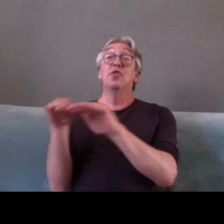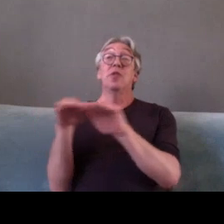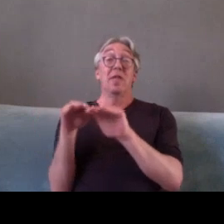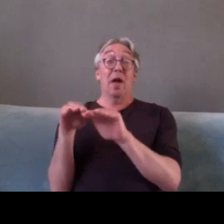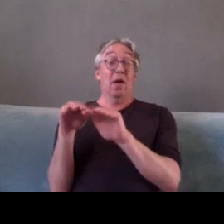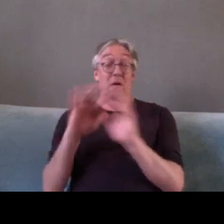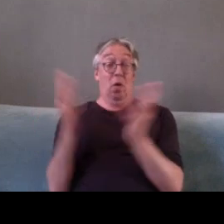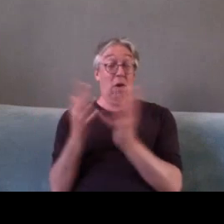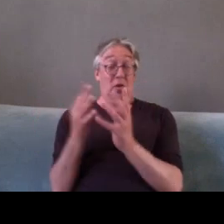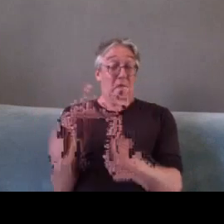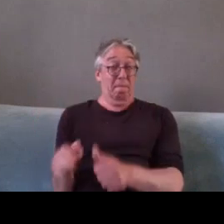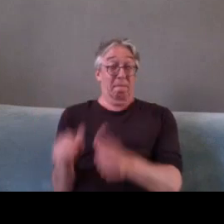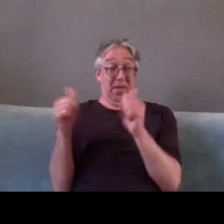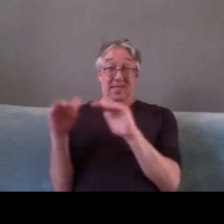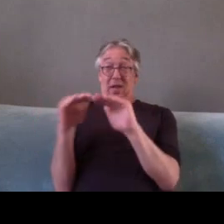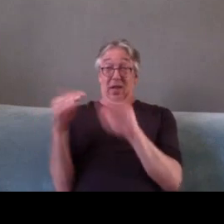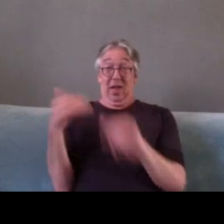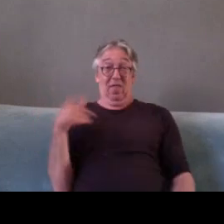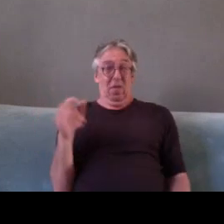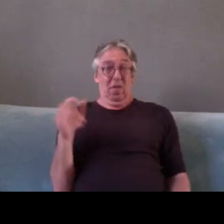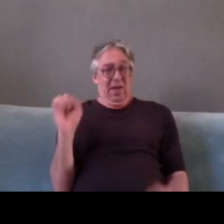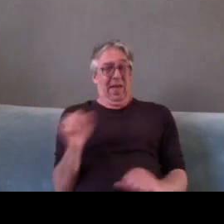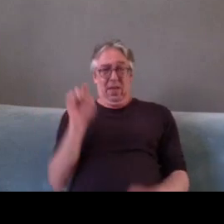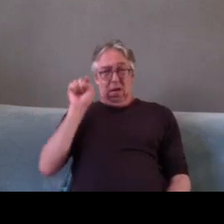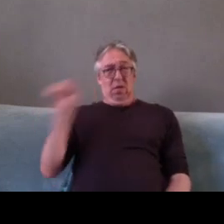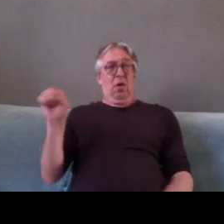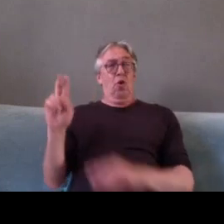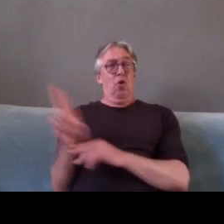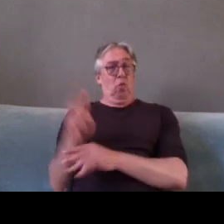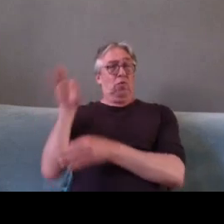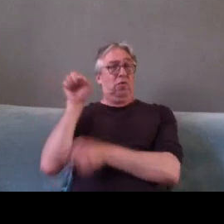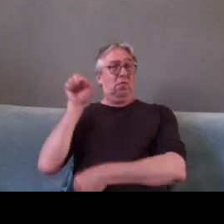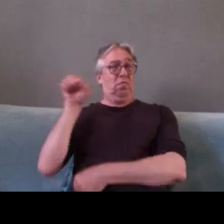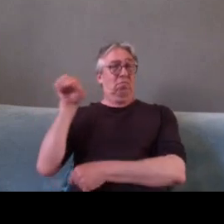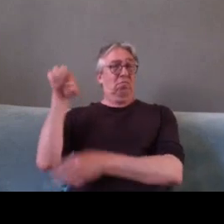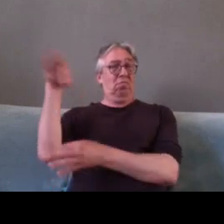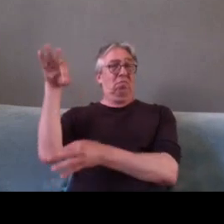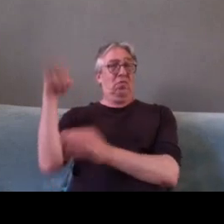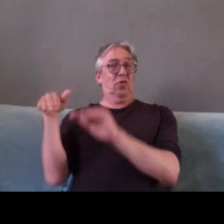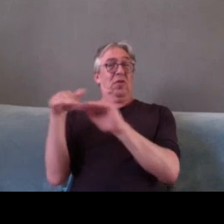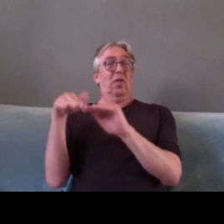so we can use that one until we have the standards for the Act.